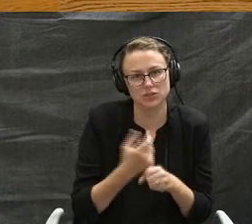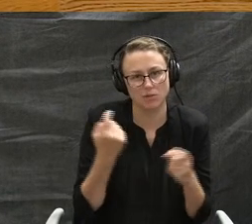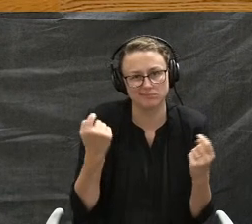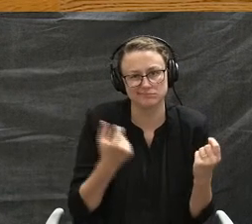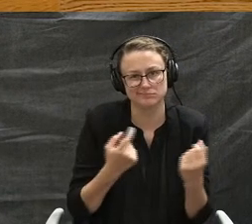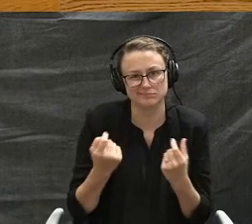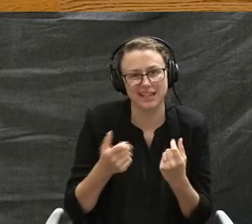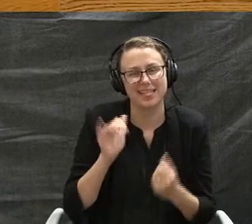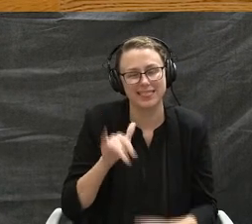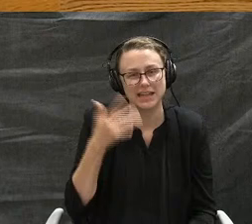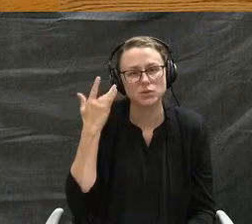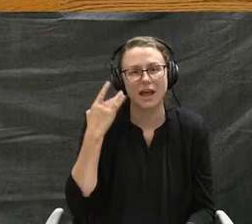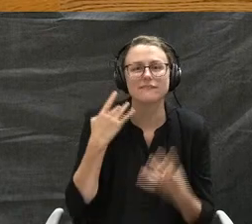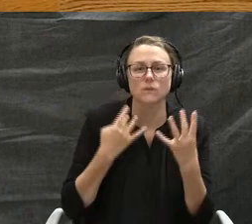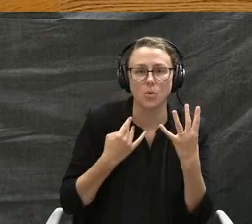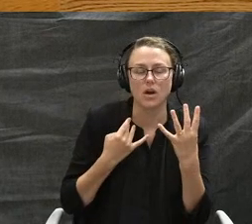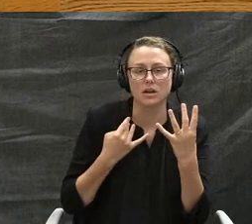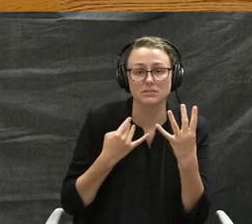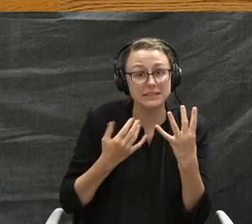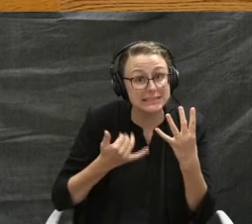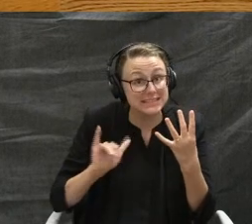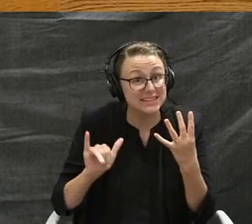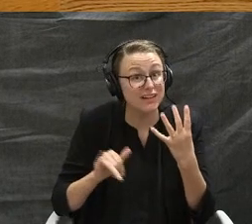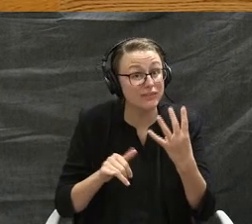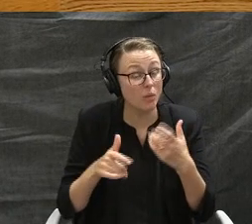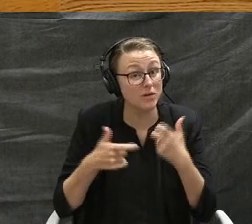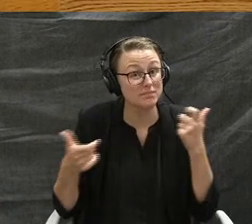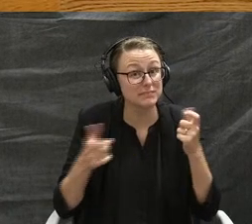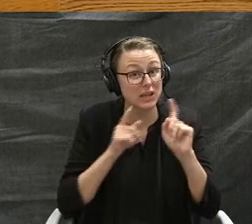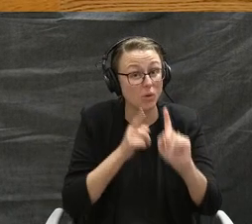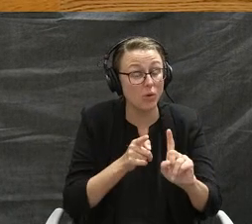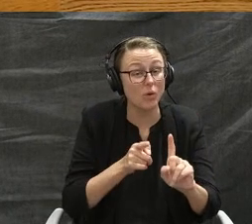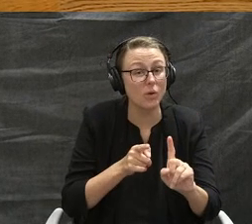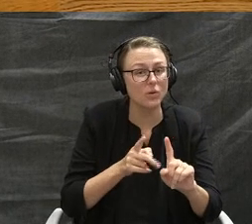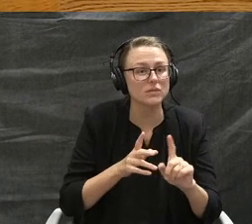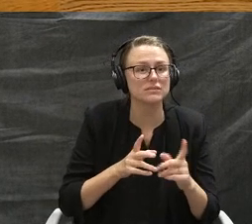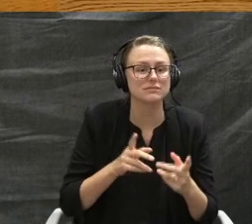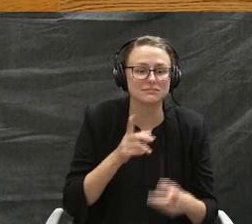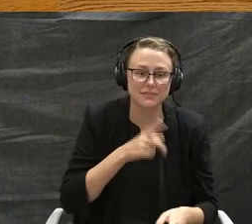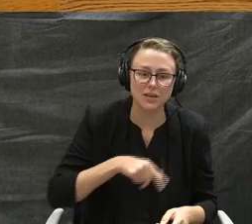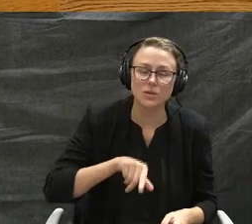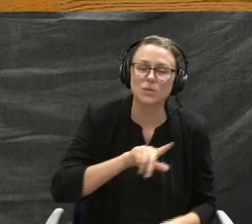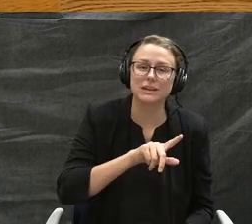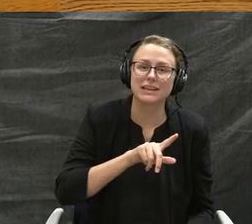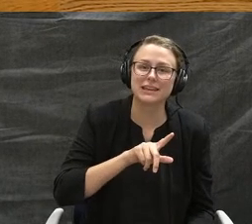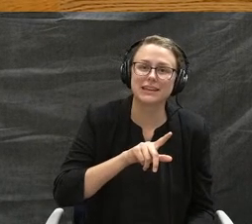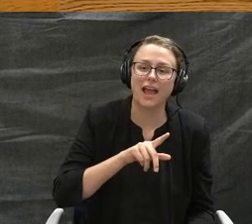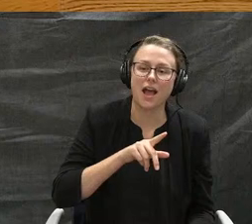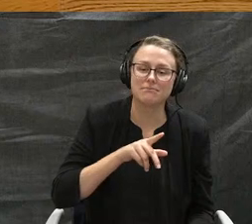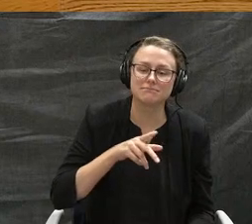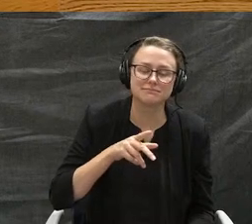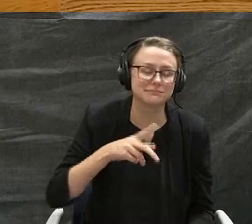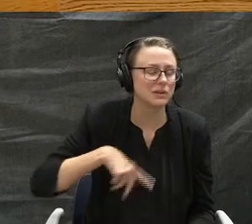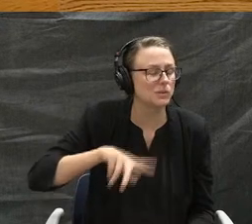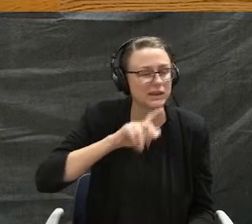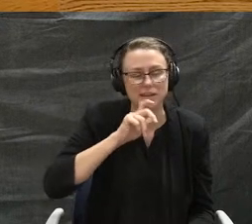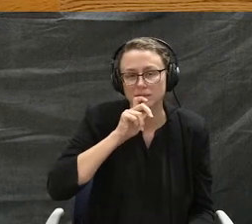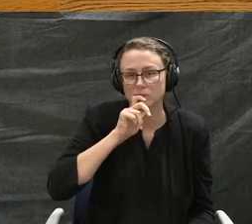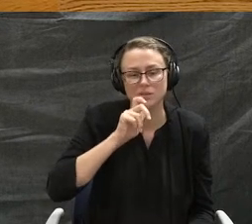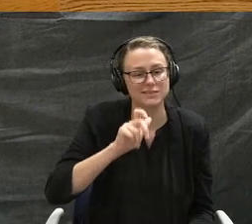parted down to four Witcher for hefty goals and we we are. We're not going to stop our commitment